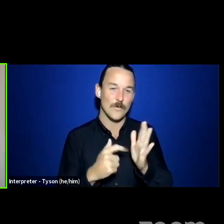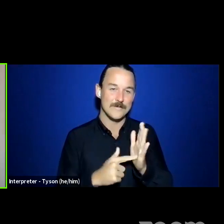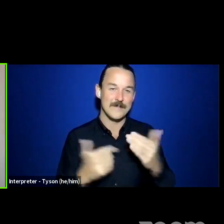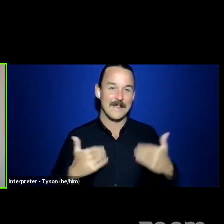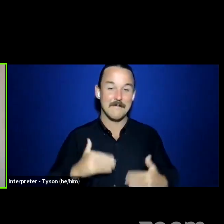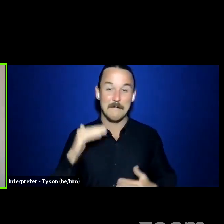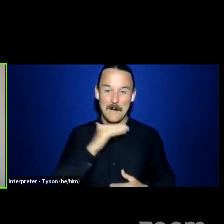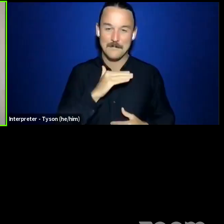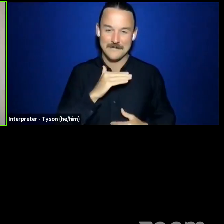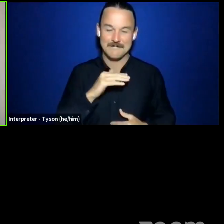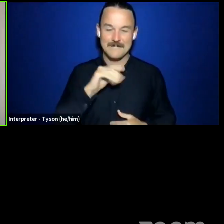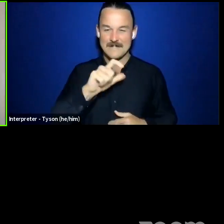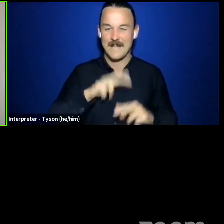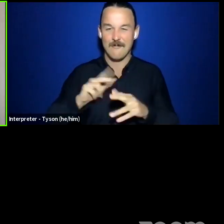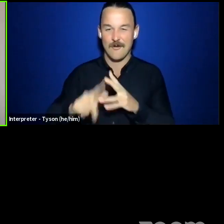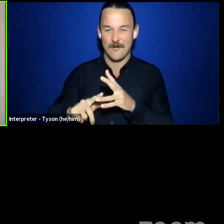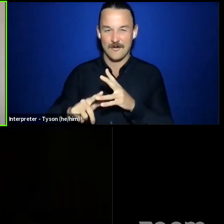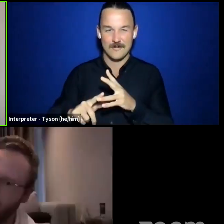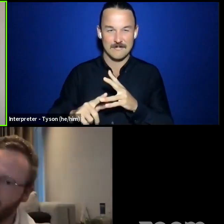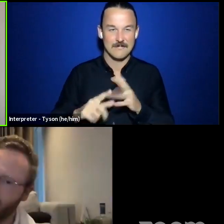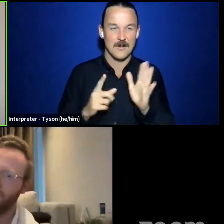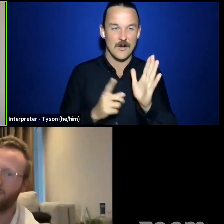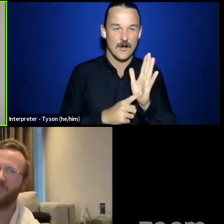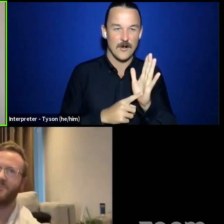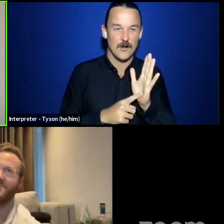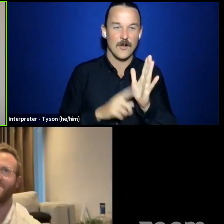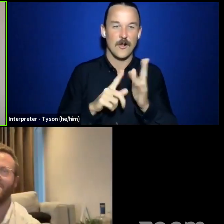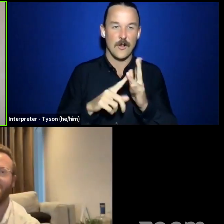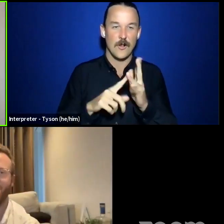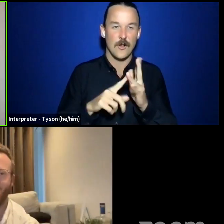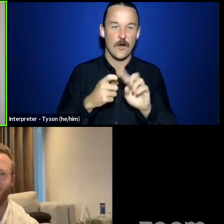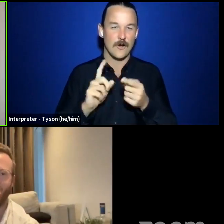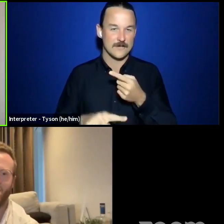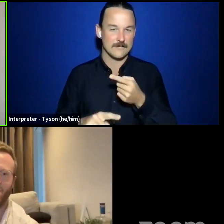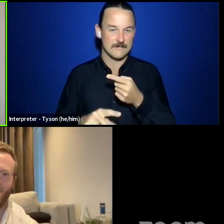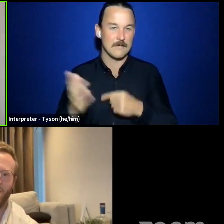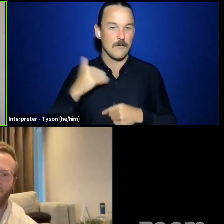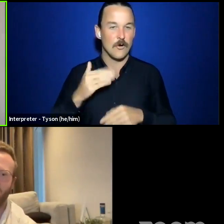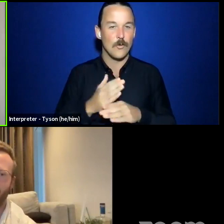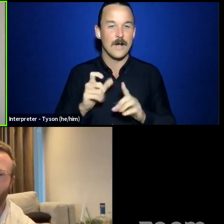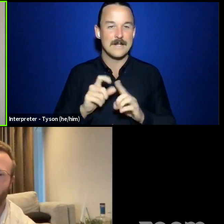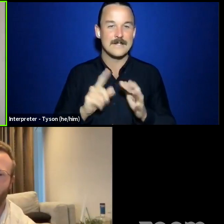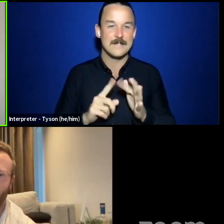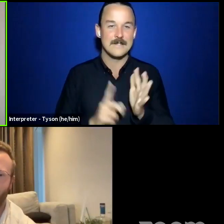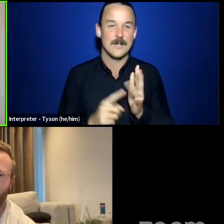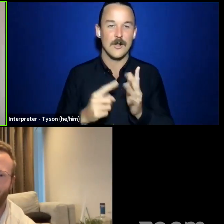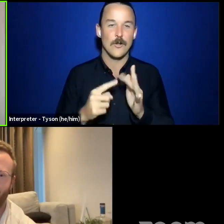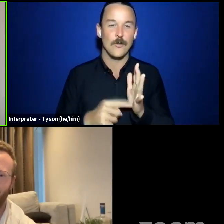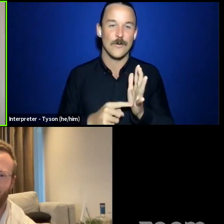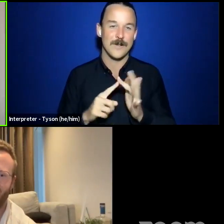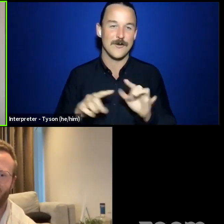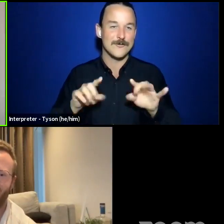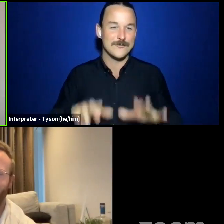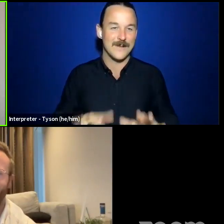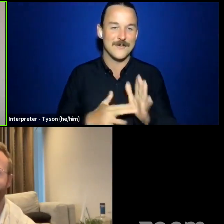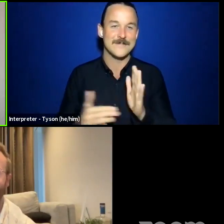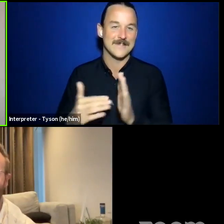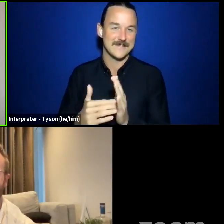up in black and host is the Melbourne base. based CFO of global based CFO of global tech startup look based CFO of global tech startup look and prior to that was with delight in both Australia and you delight in both Australia and New Zealand.